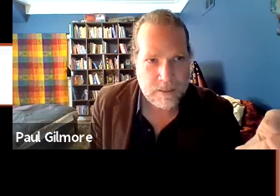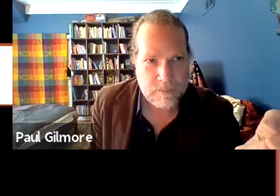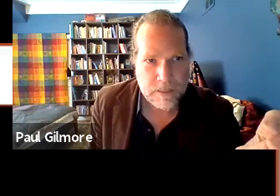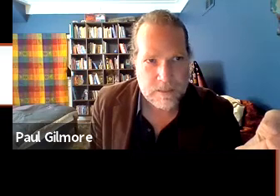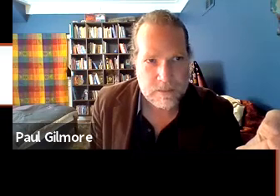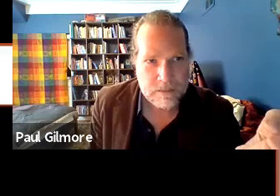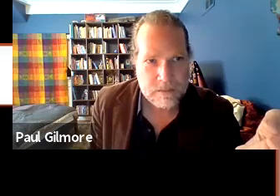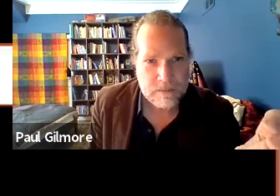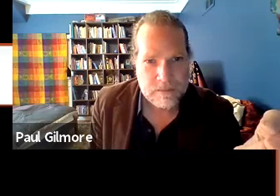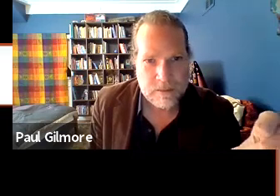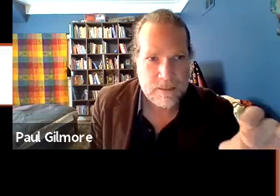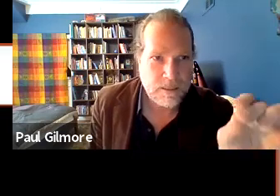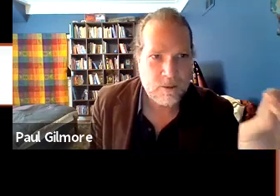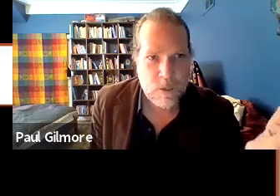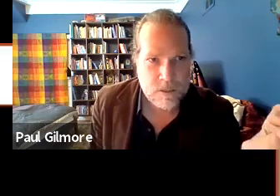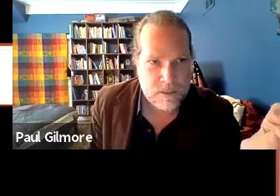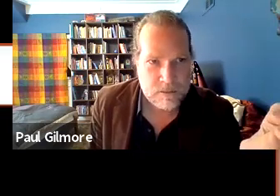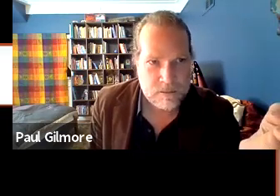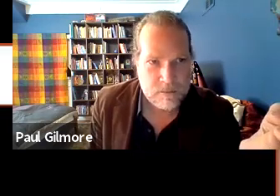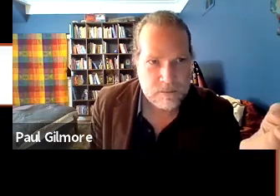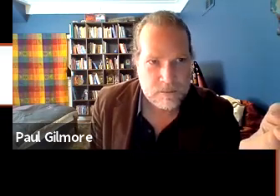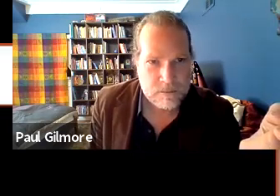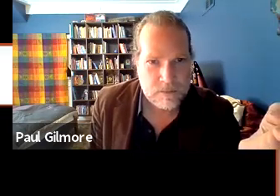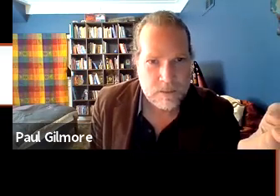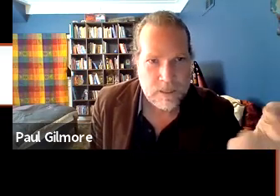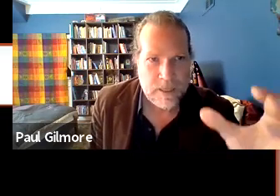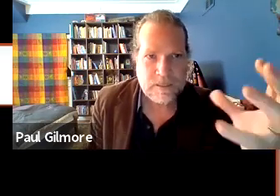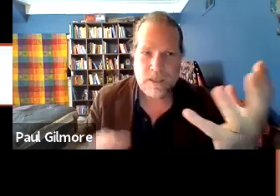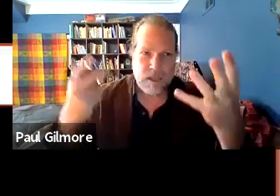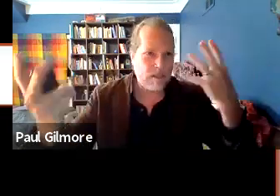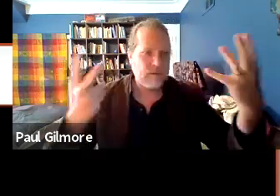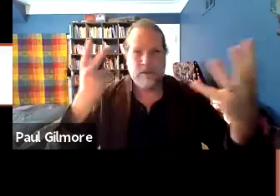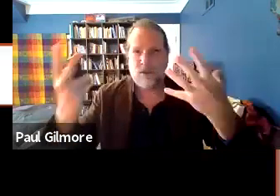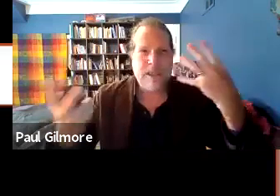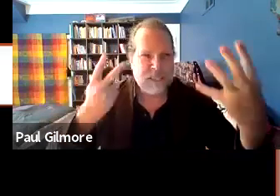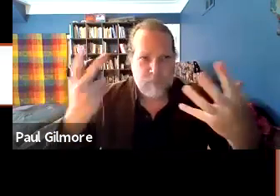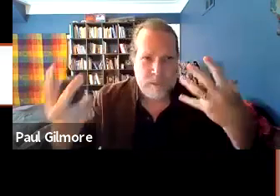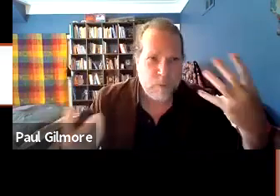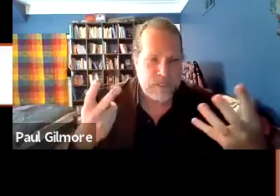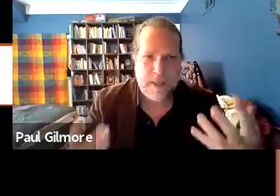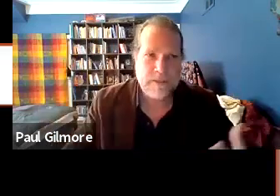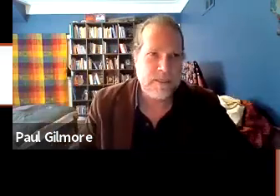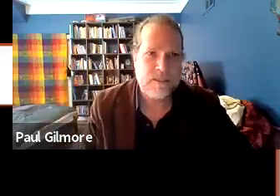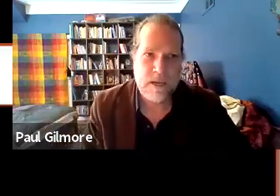sending their best. They're sending their worst. And so that split personality is